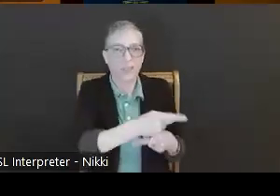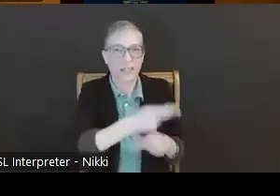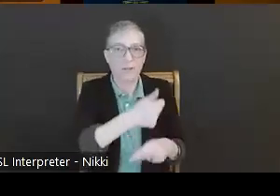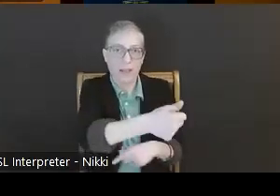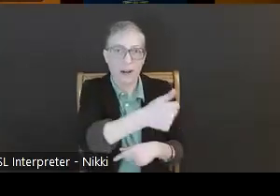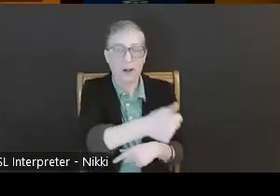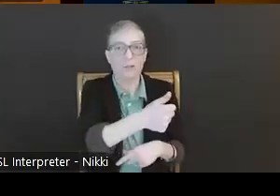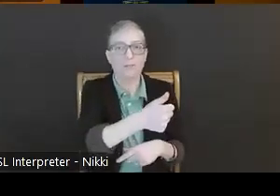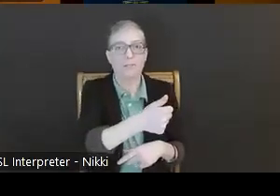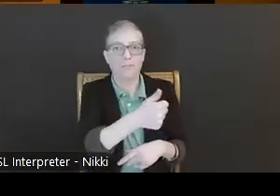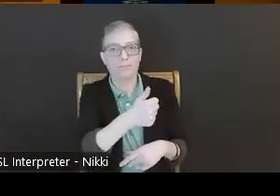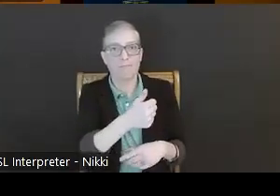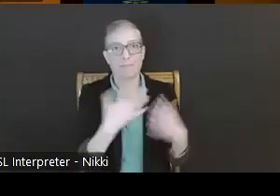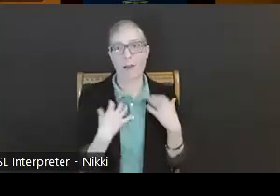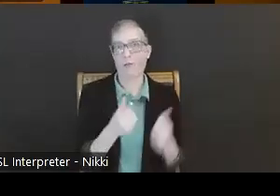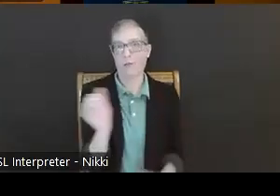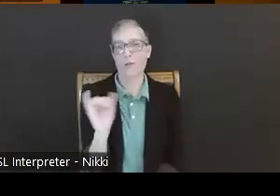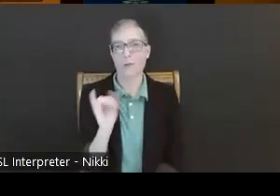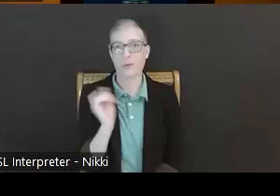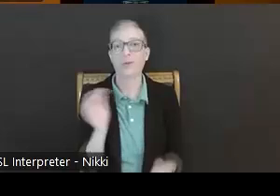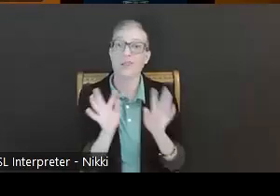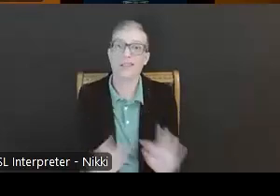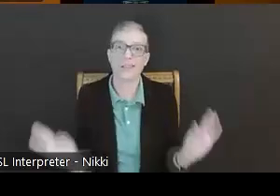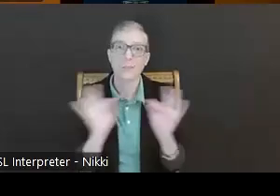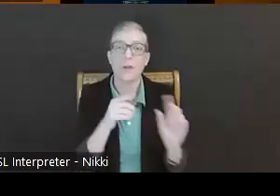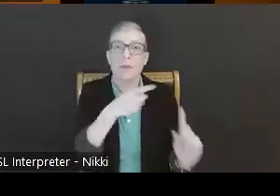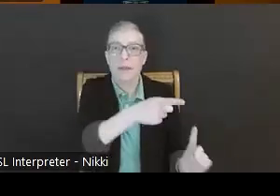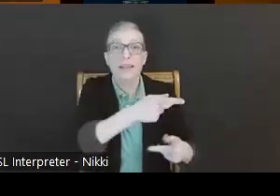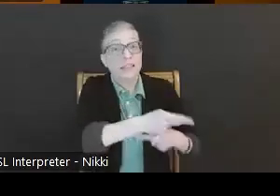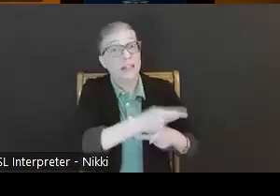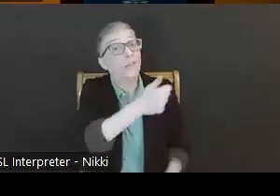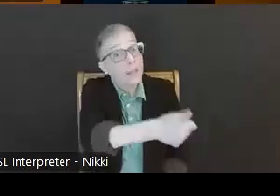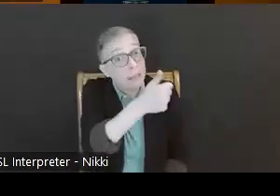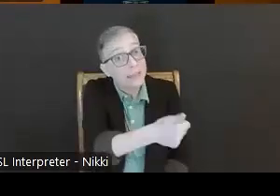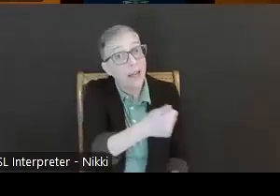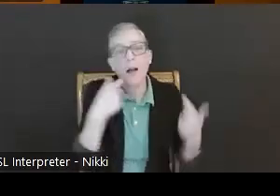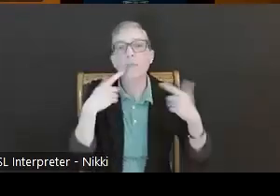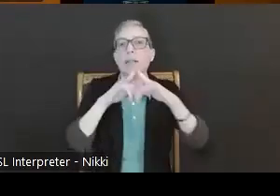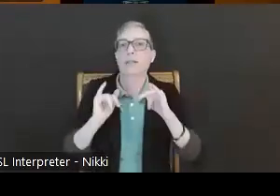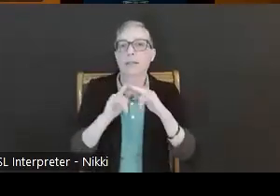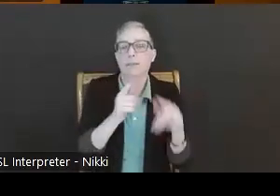we have an opportunity to support and perhaps um connect them with other providers in the